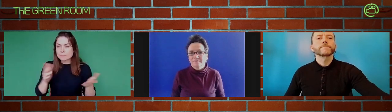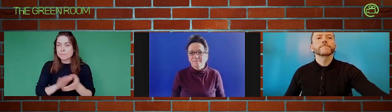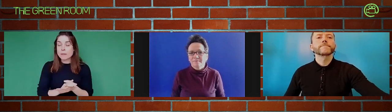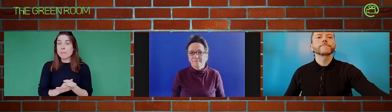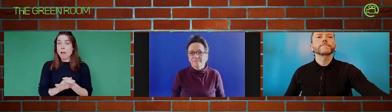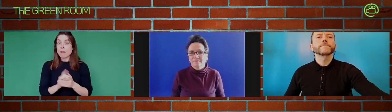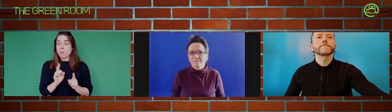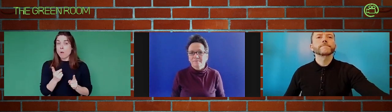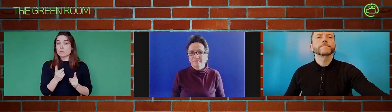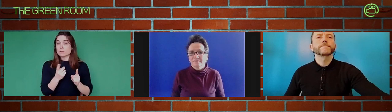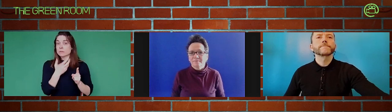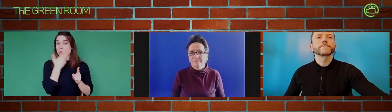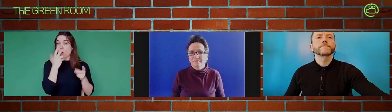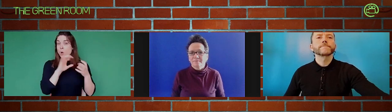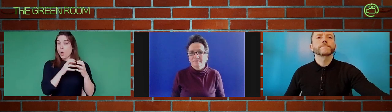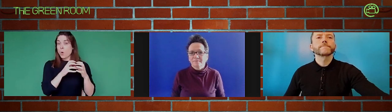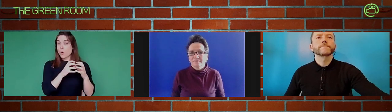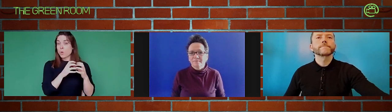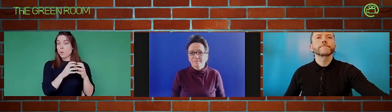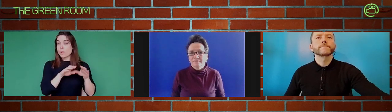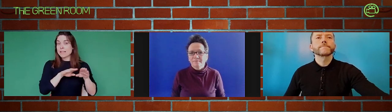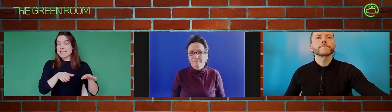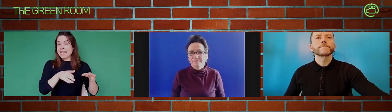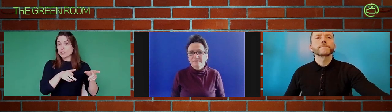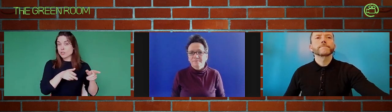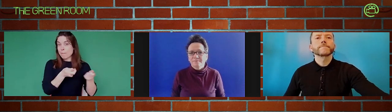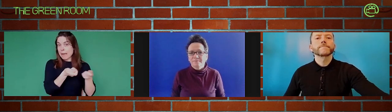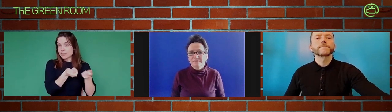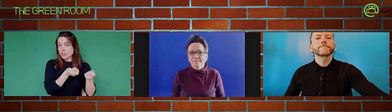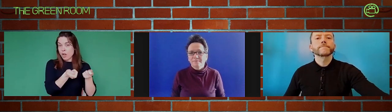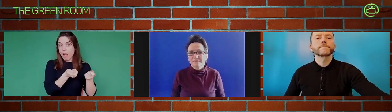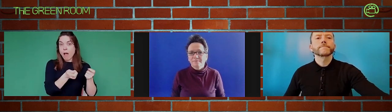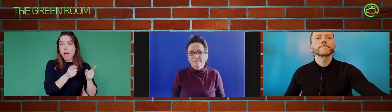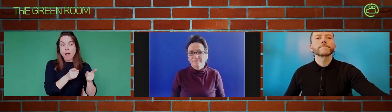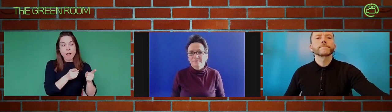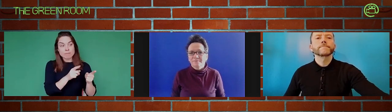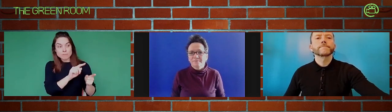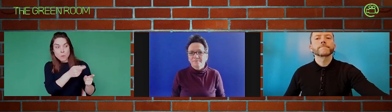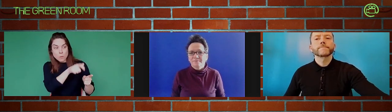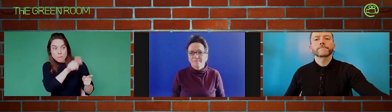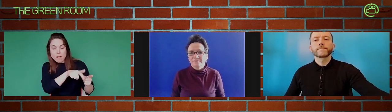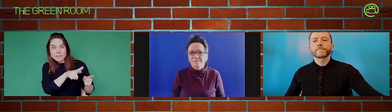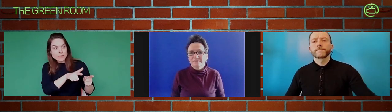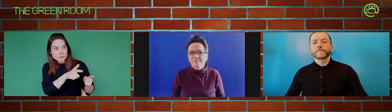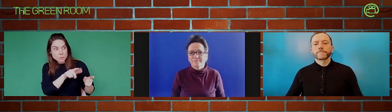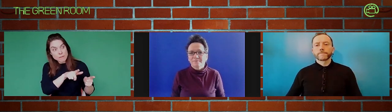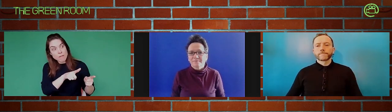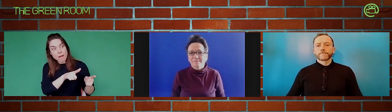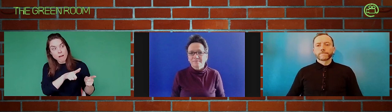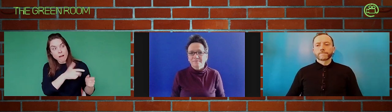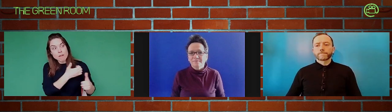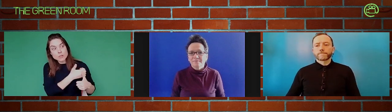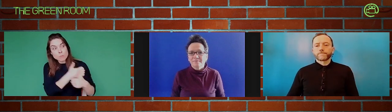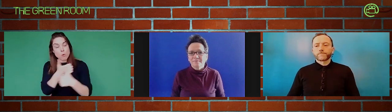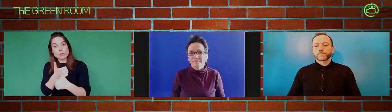signed her up to do level one BSL at City Lit. So it felt so good to be able to do that because I know she's so